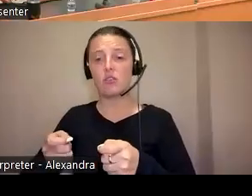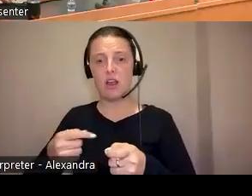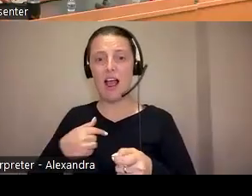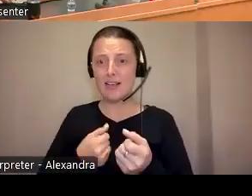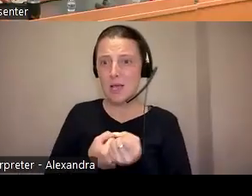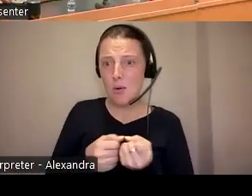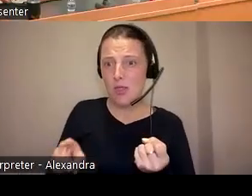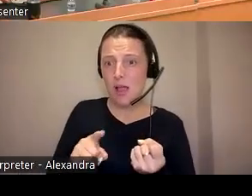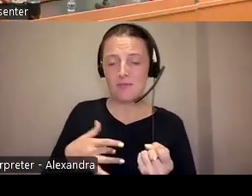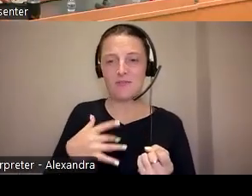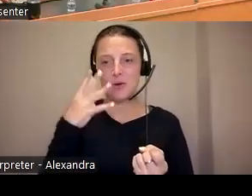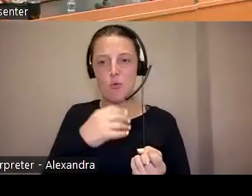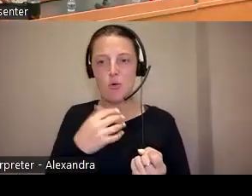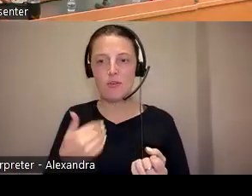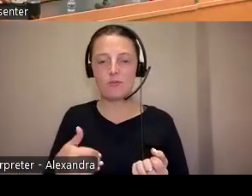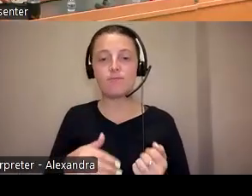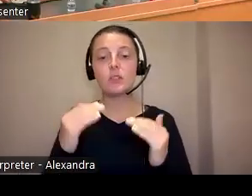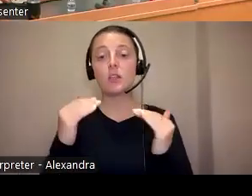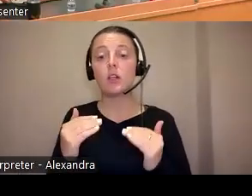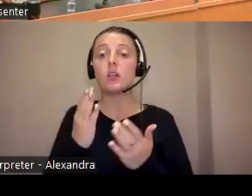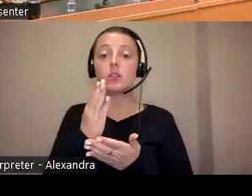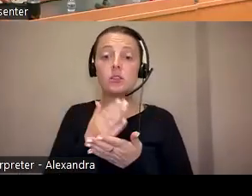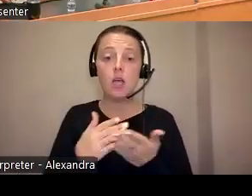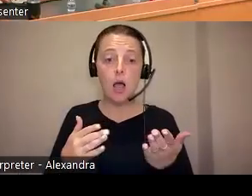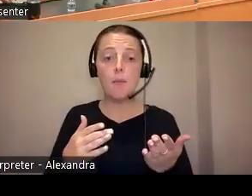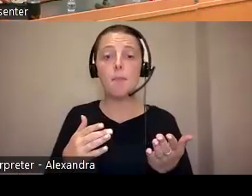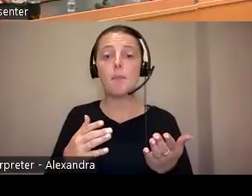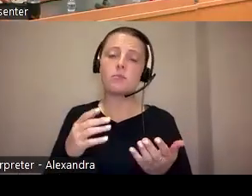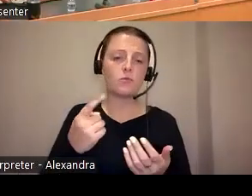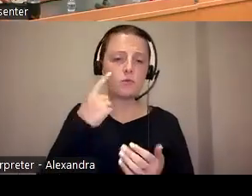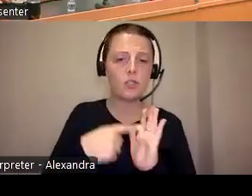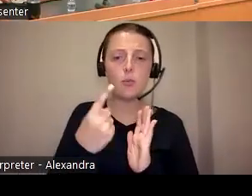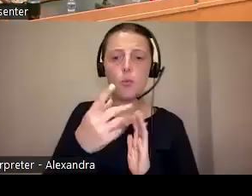education services that are needed and just really not having the school support them. And